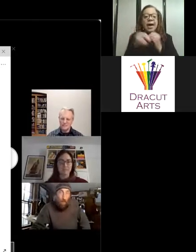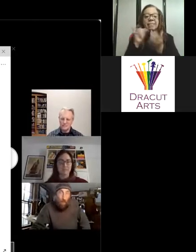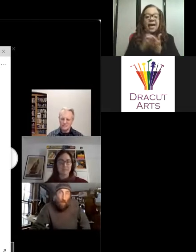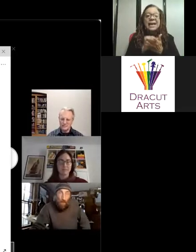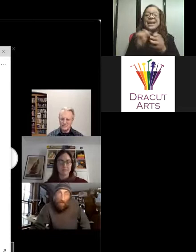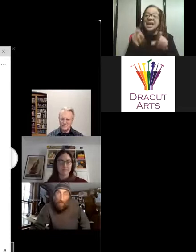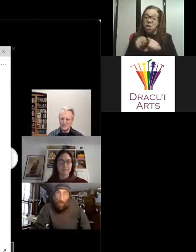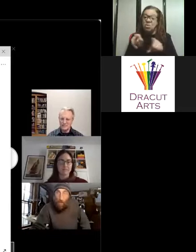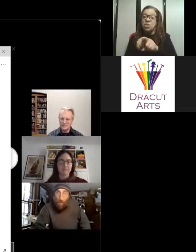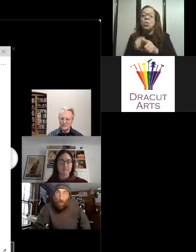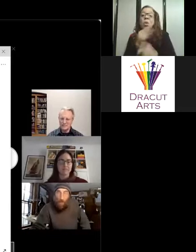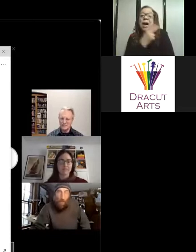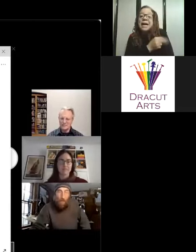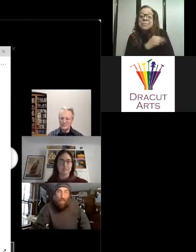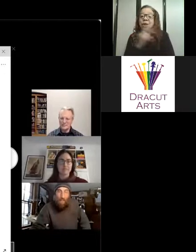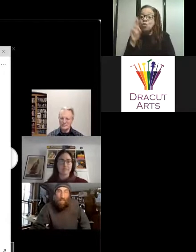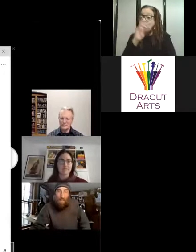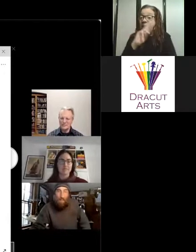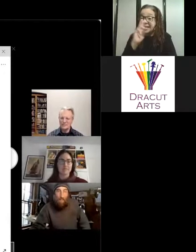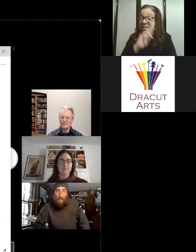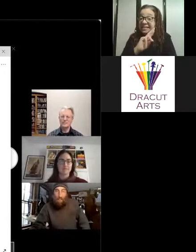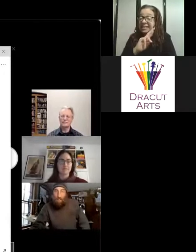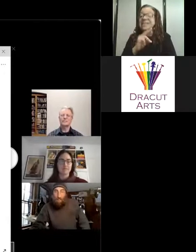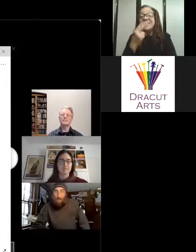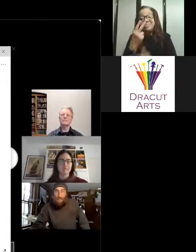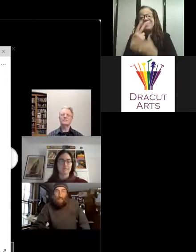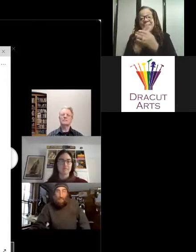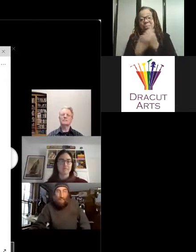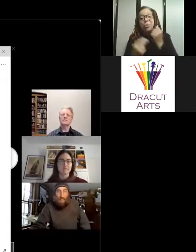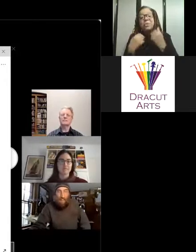were kind of, both served a purpose. Um, and I love those details, and having